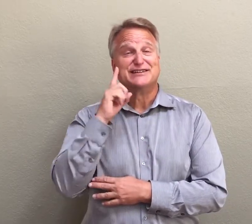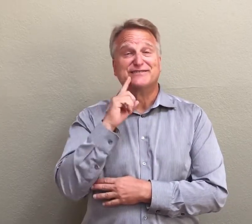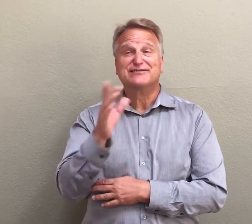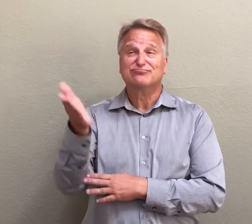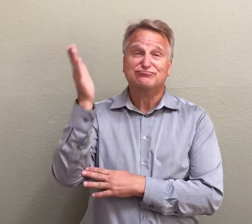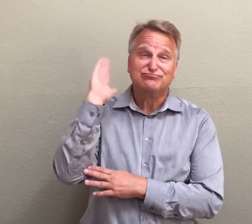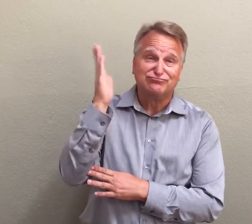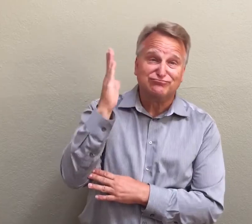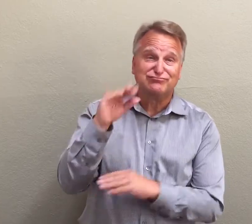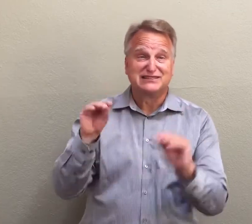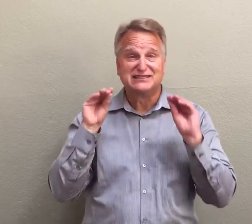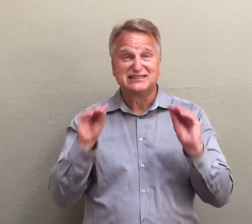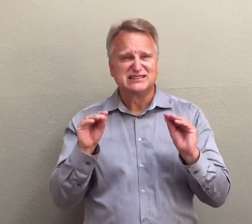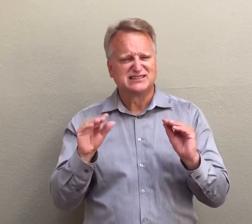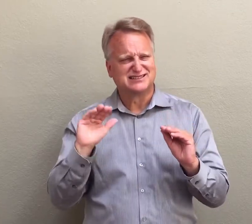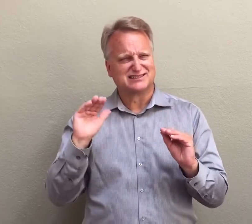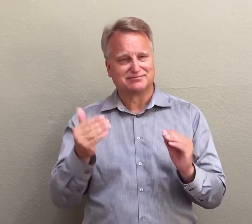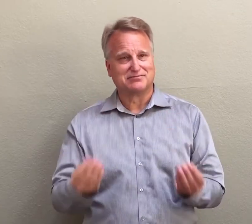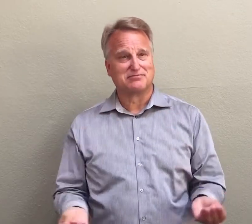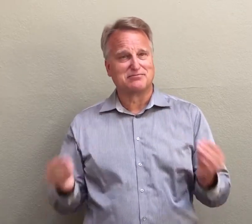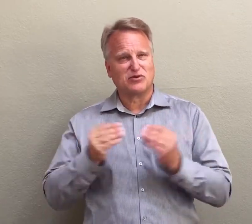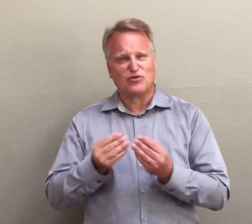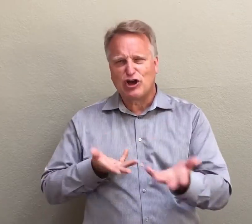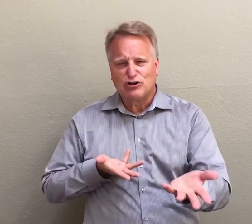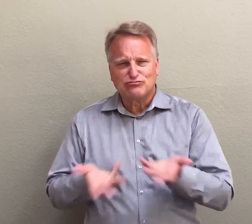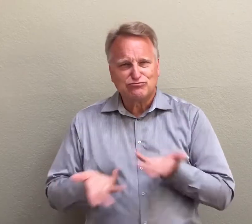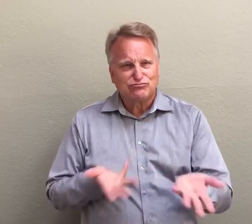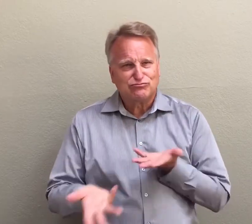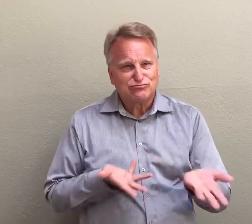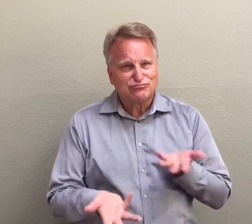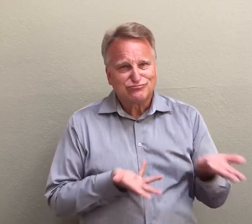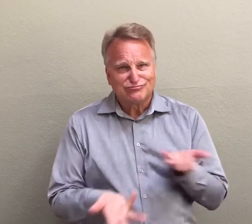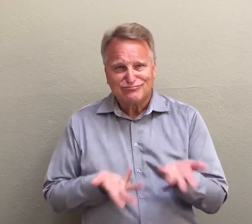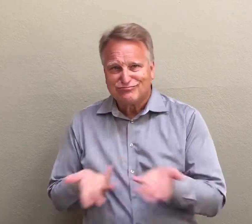When they present or teach, they appear to be much more interactive.